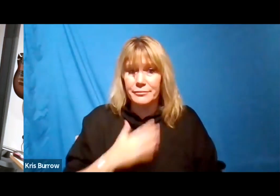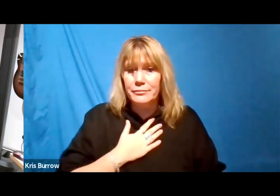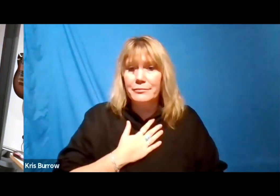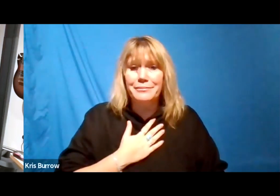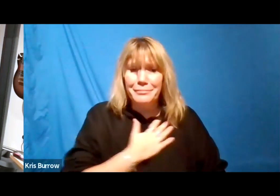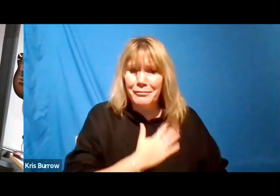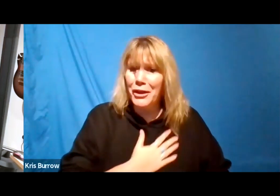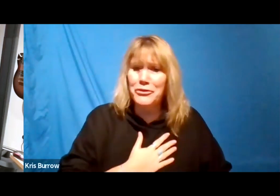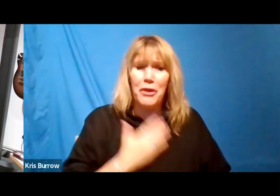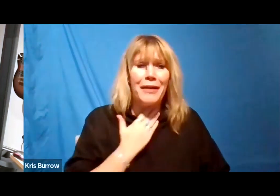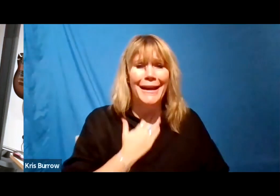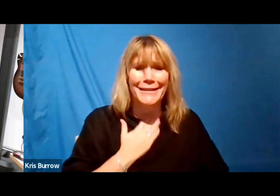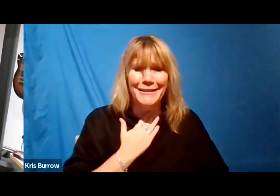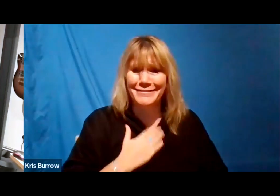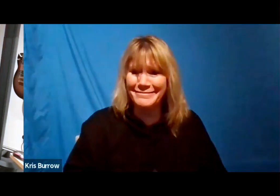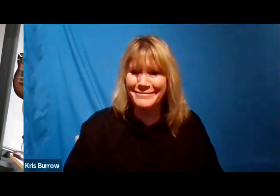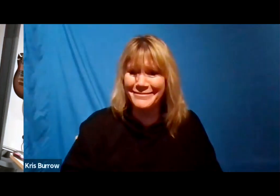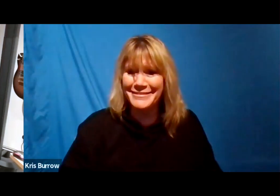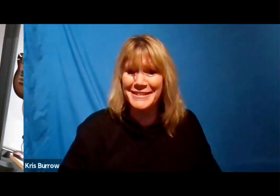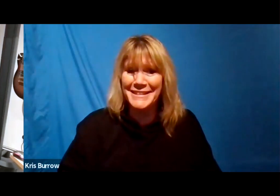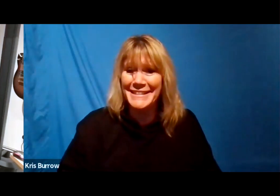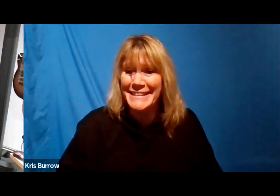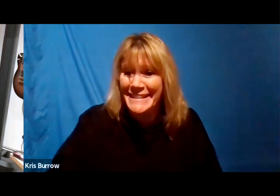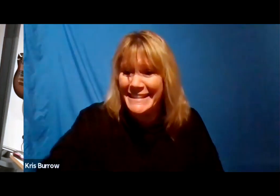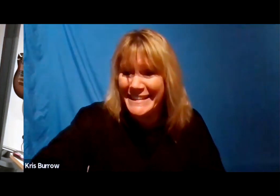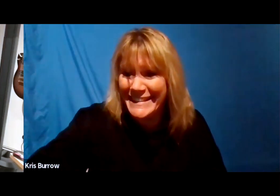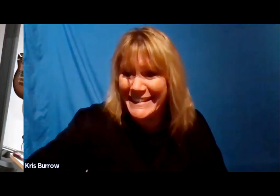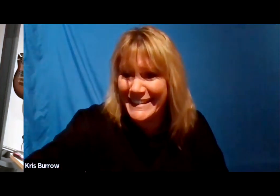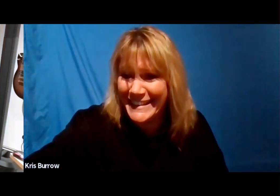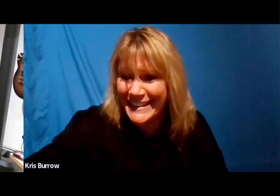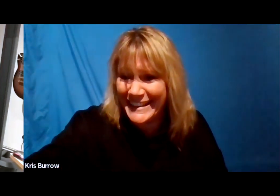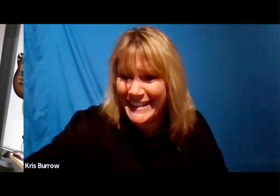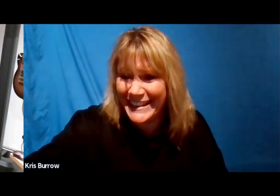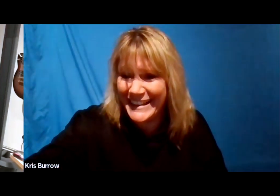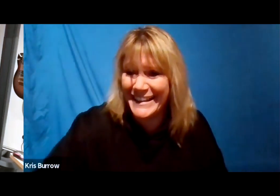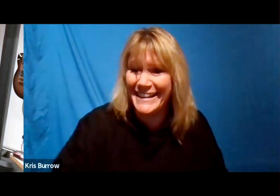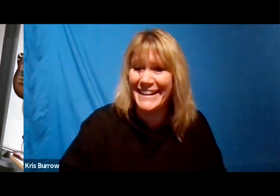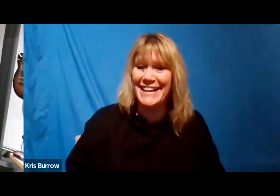We're in charge from now on